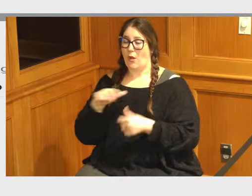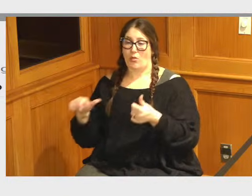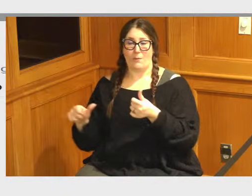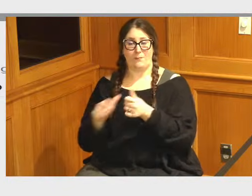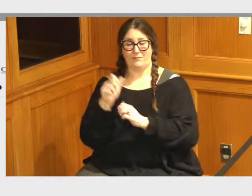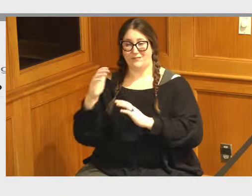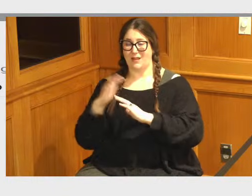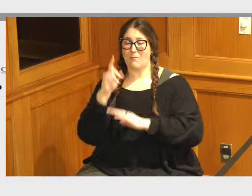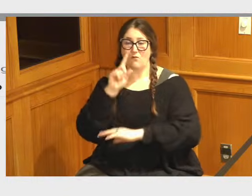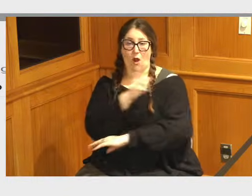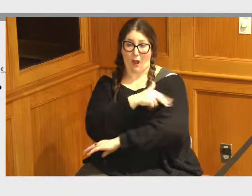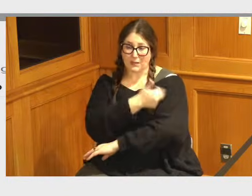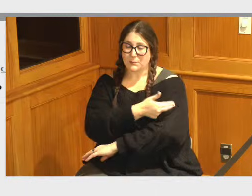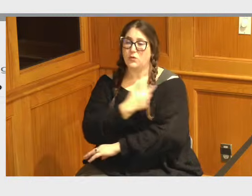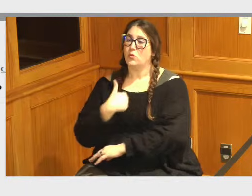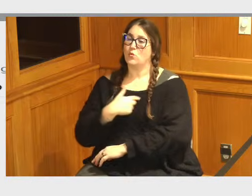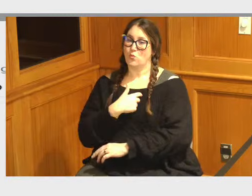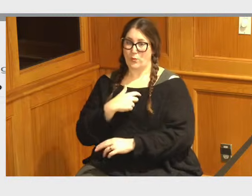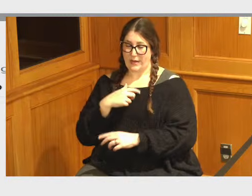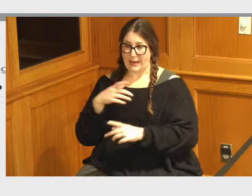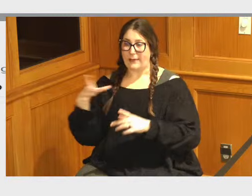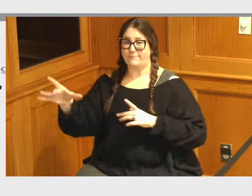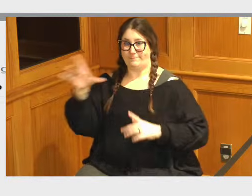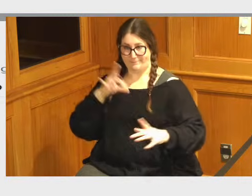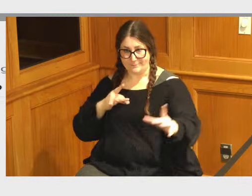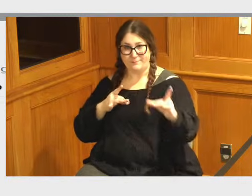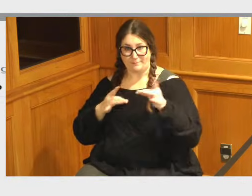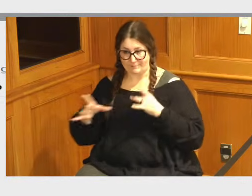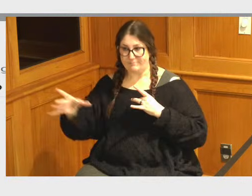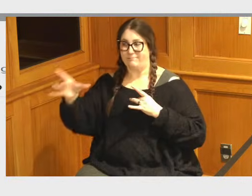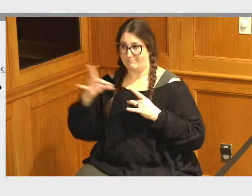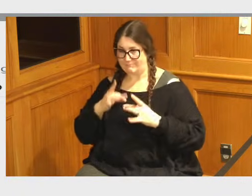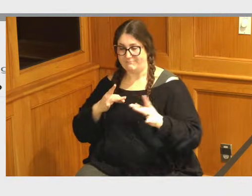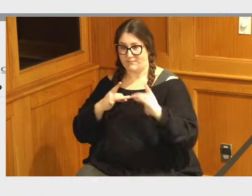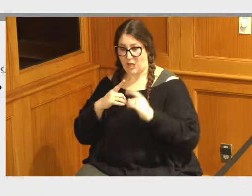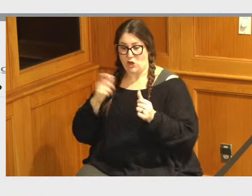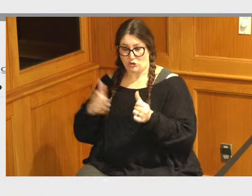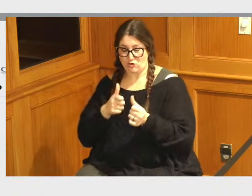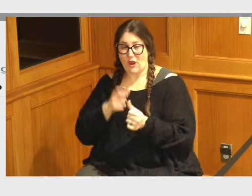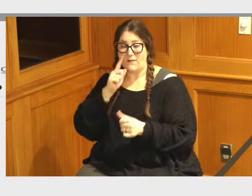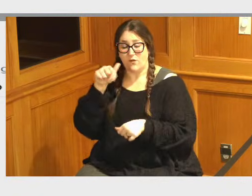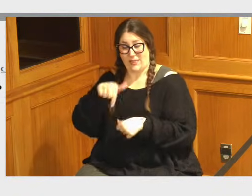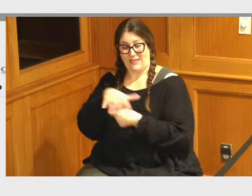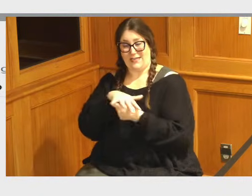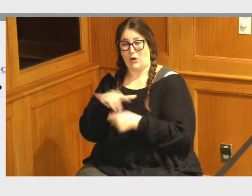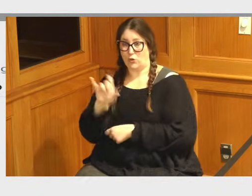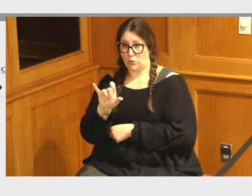we typically track influenza as southwest Ohio as opposed to just Hamilton County. So the slides I